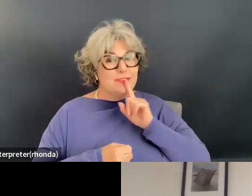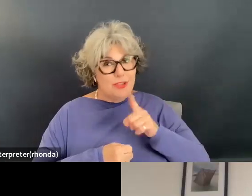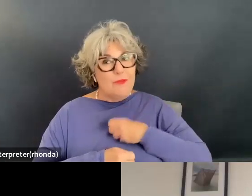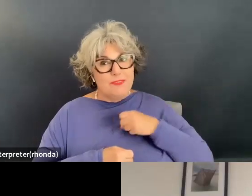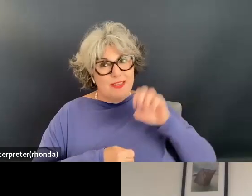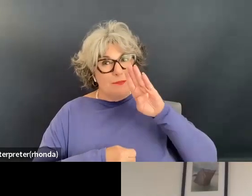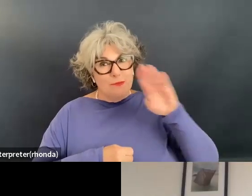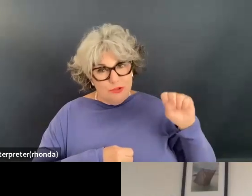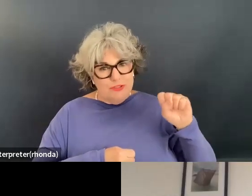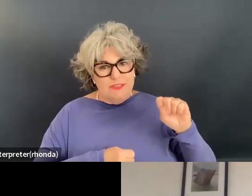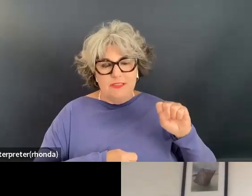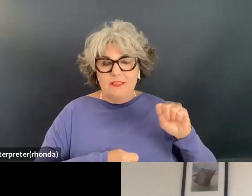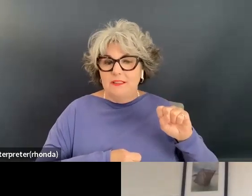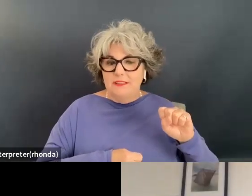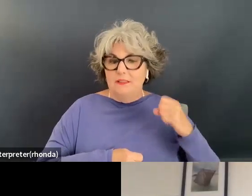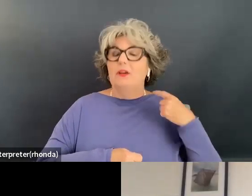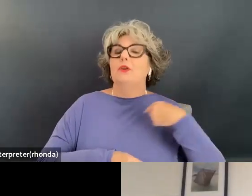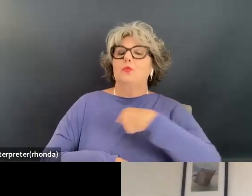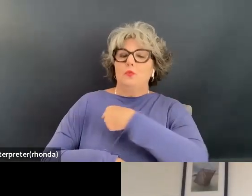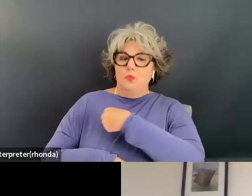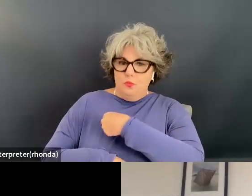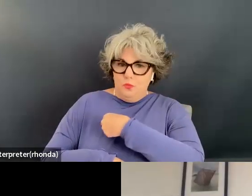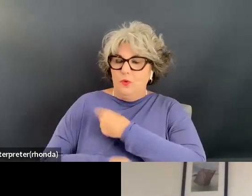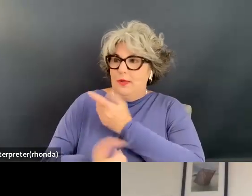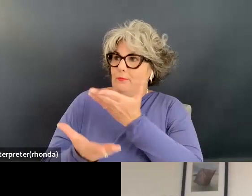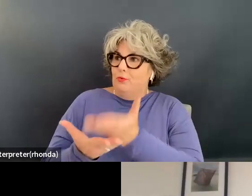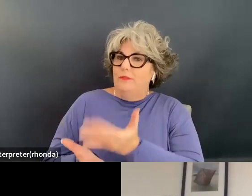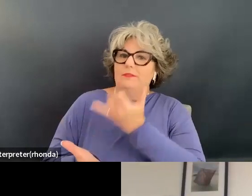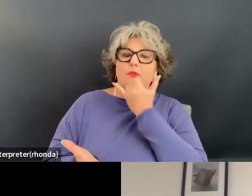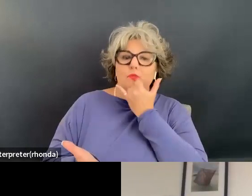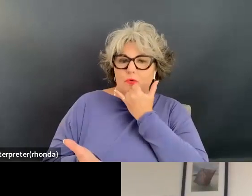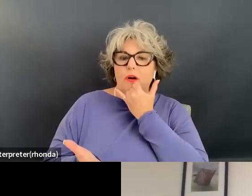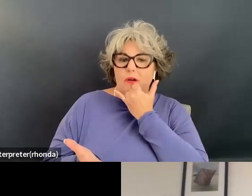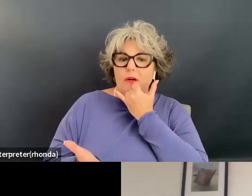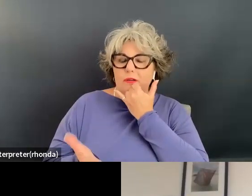Right. - At least we proved it wrong. Like in the society.